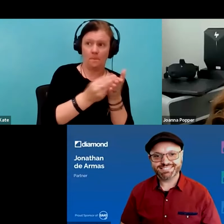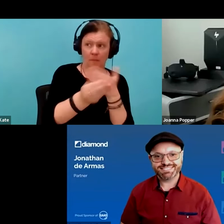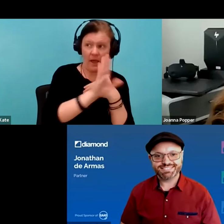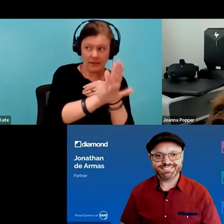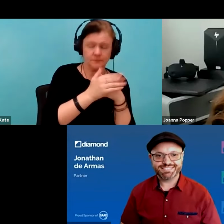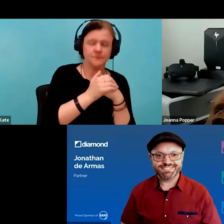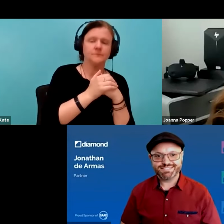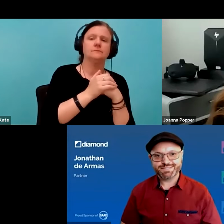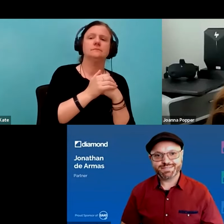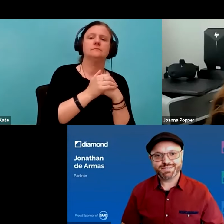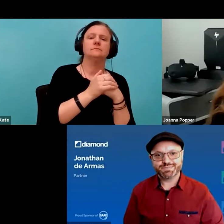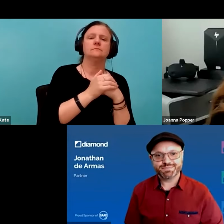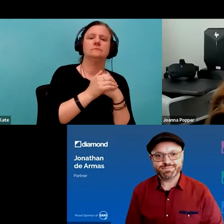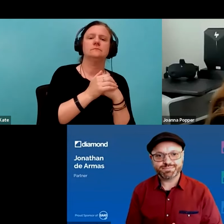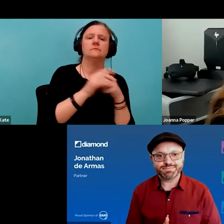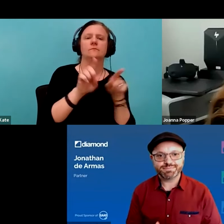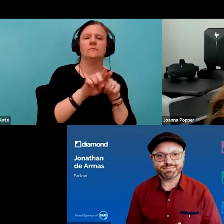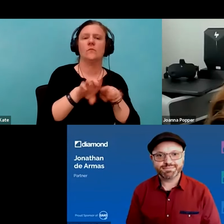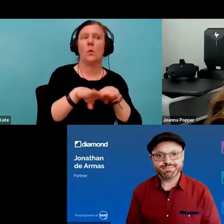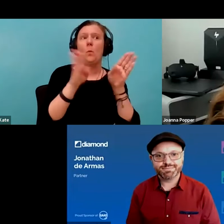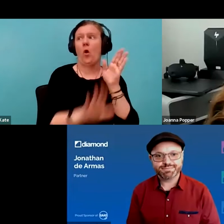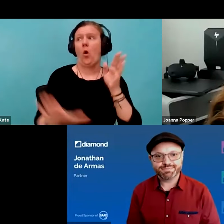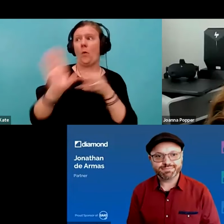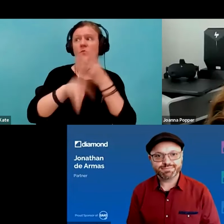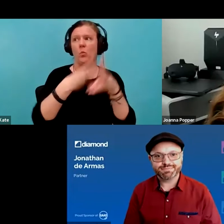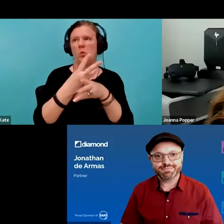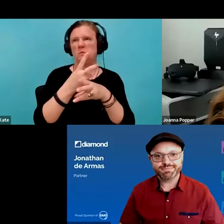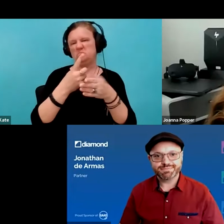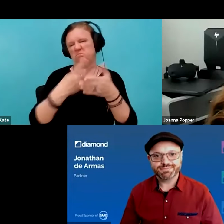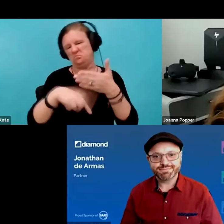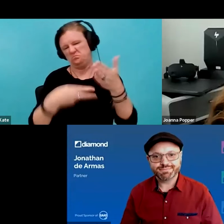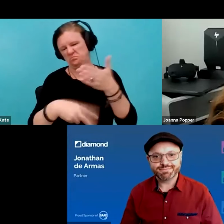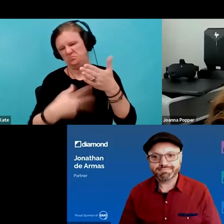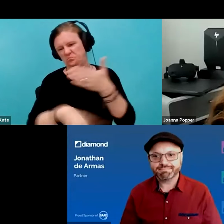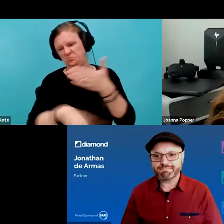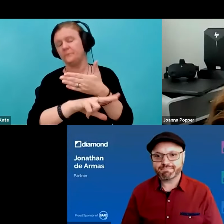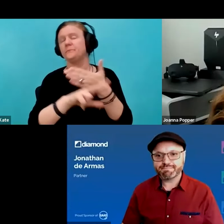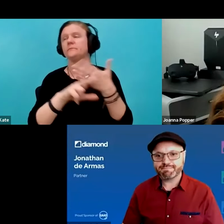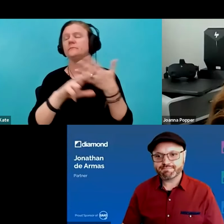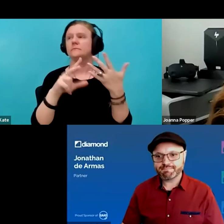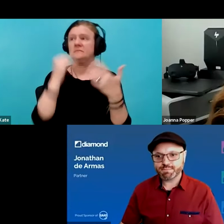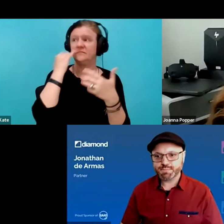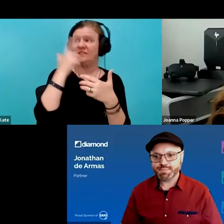Joanna Popper: And they're opening up around the rest of the world and the next week's as well. Joanna Popper: And, you know, if you're interested in more information on the